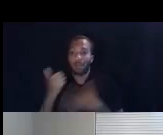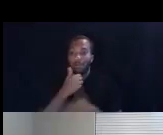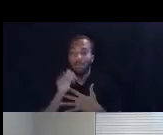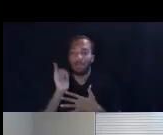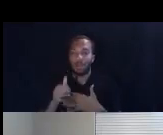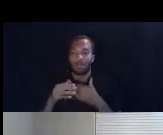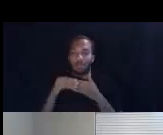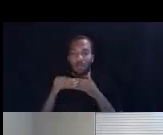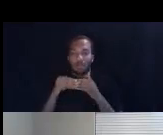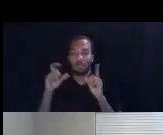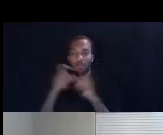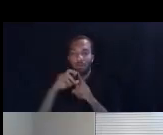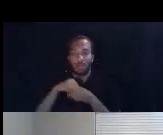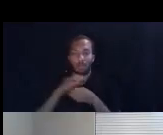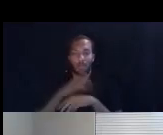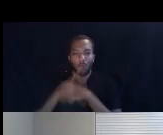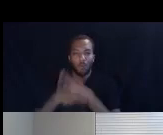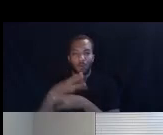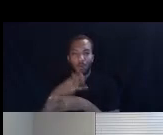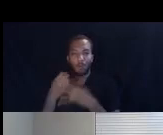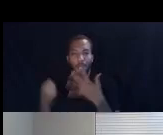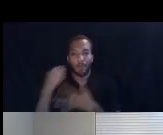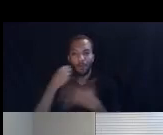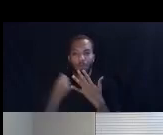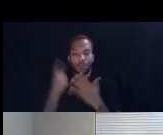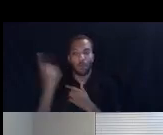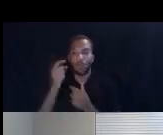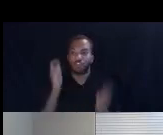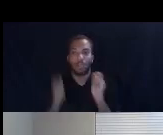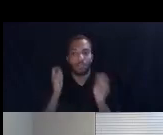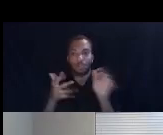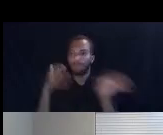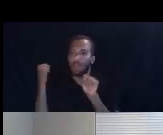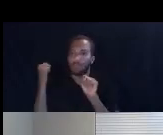in my world. Priorities change quickly and often.